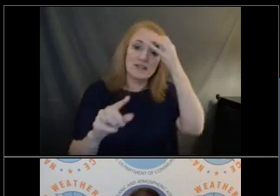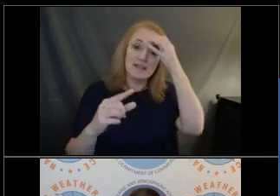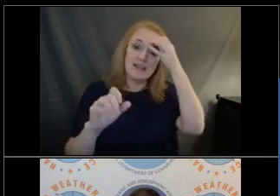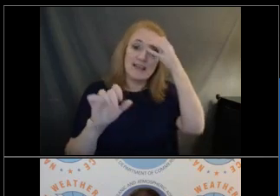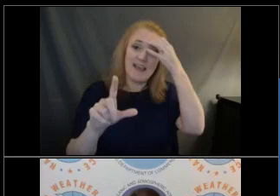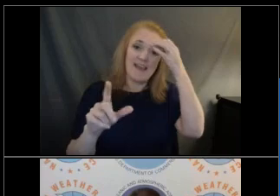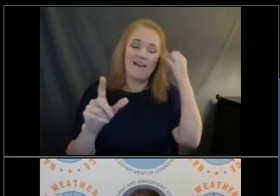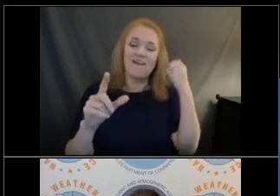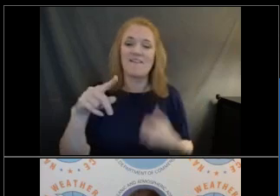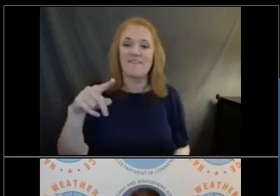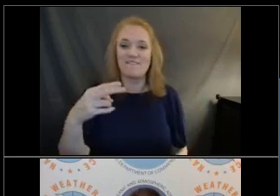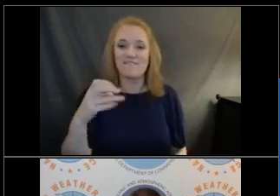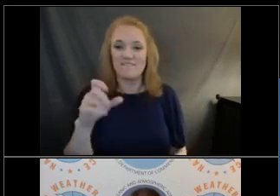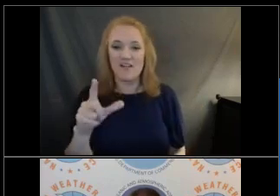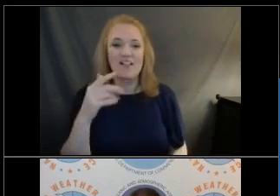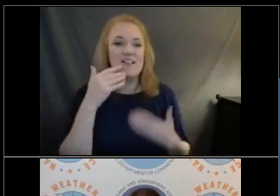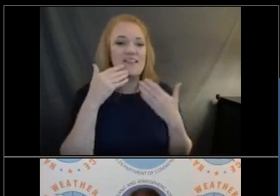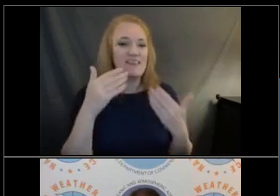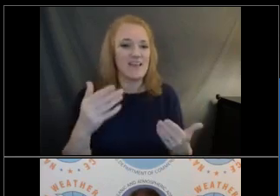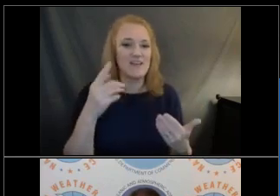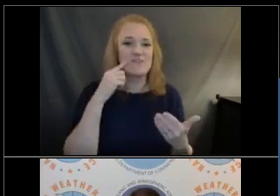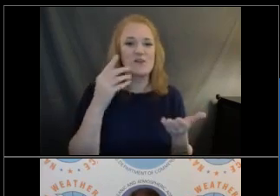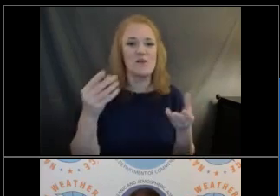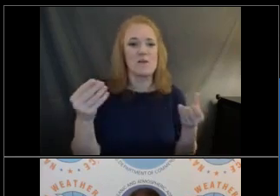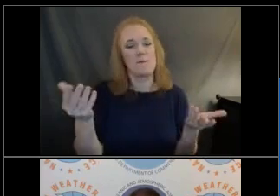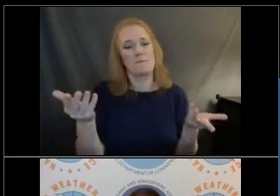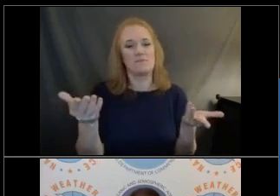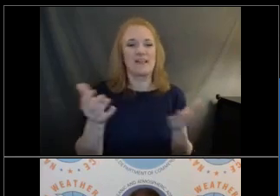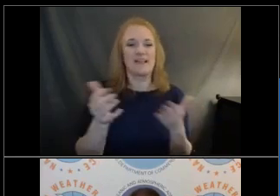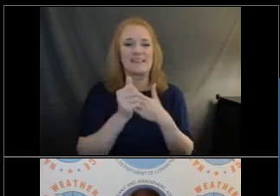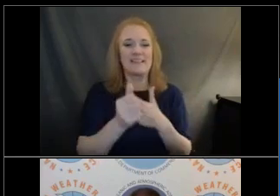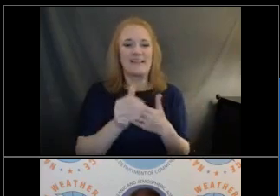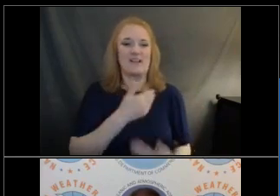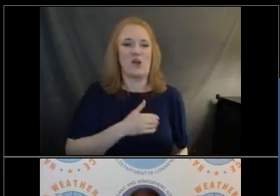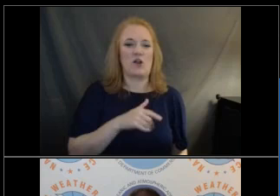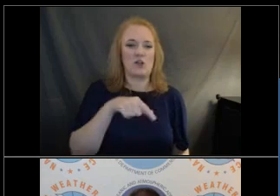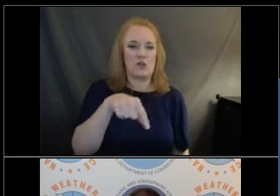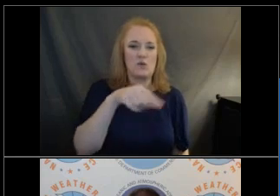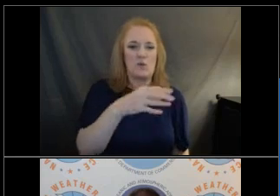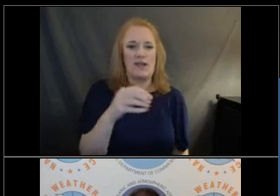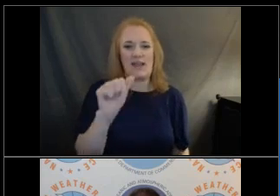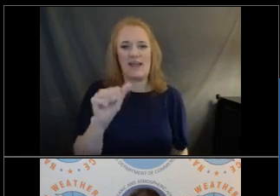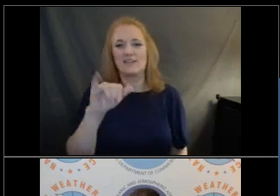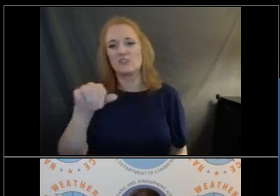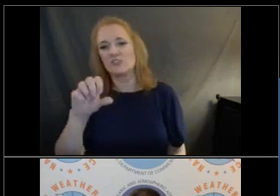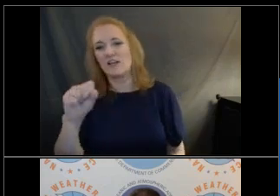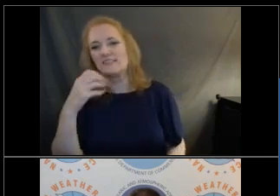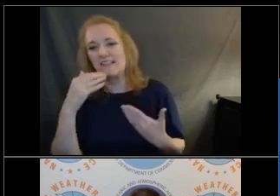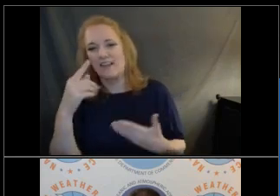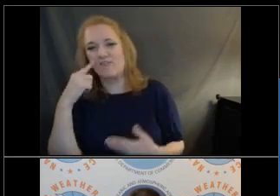thank you for moderating our Q&A. Jess thanks for running the slides and the polls. And Greg,